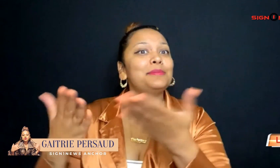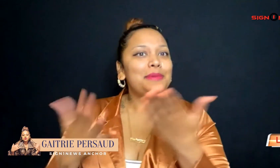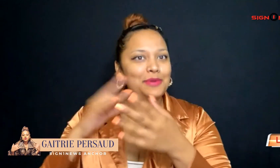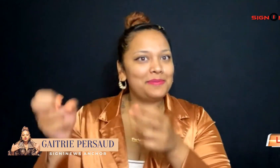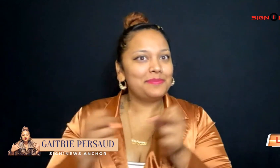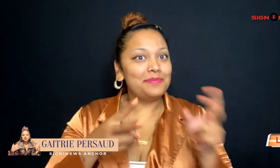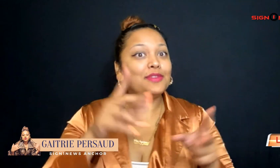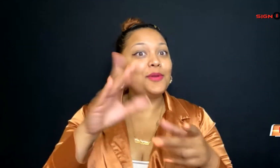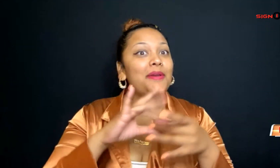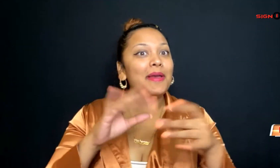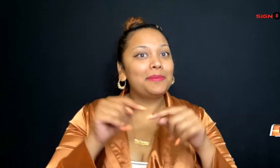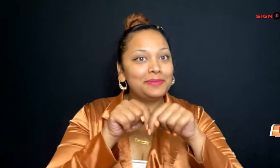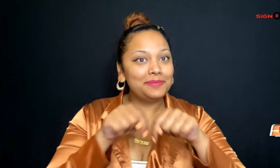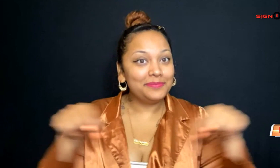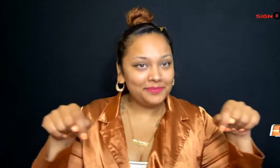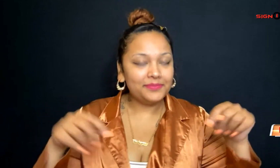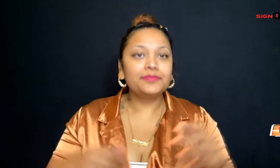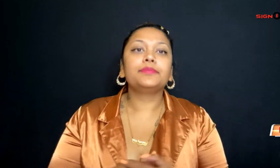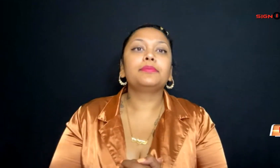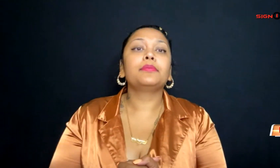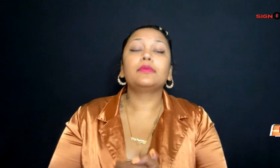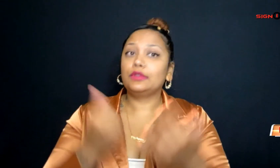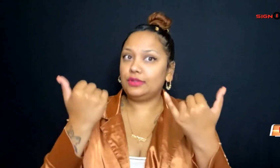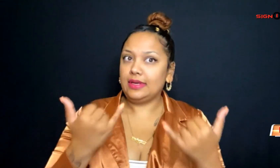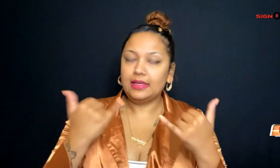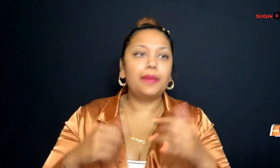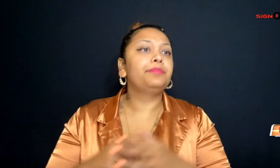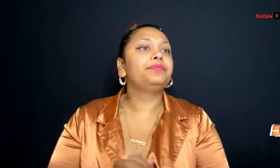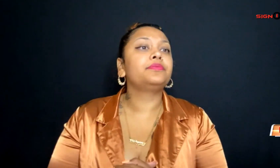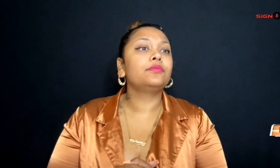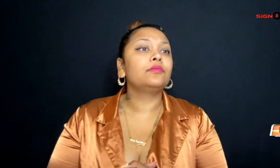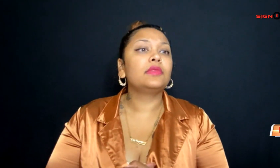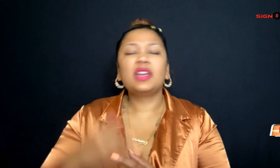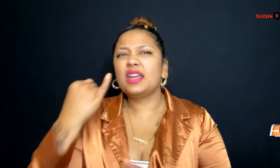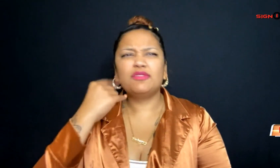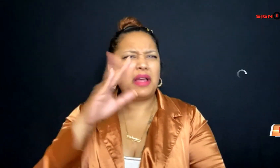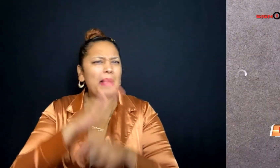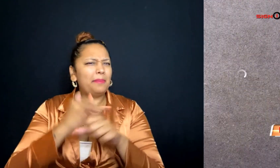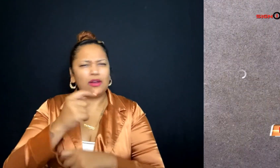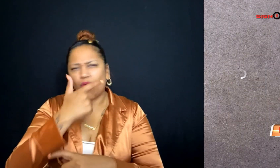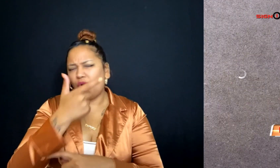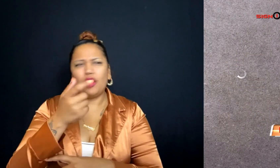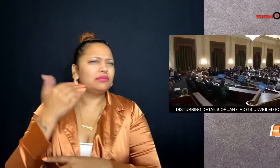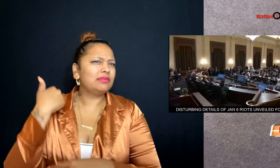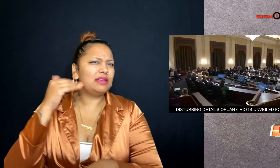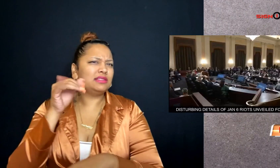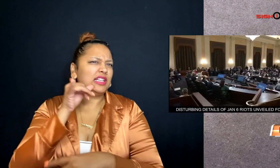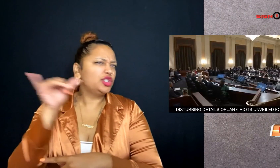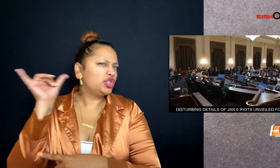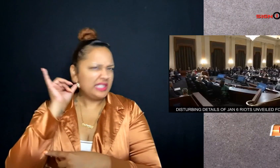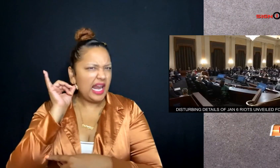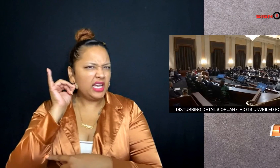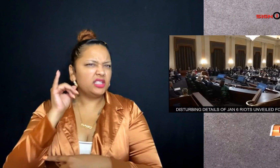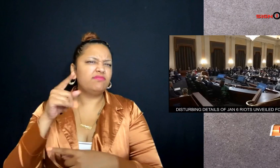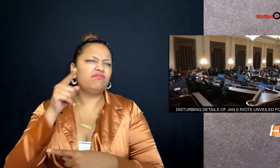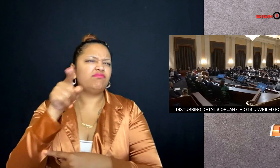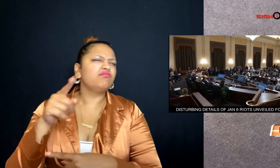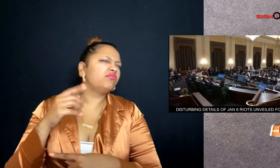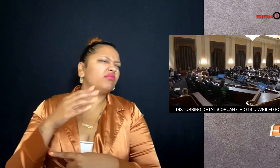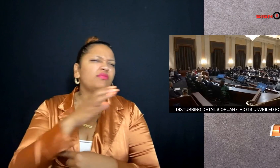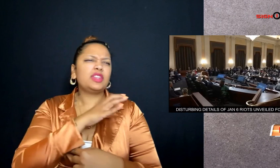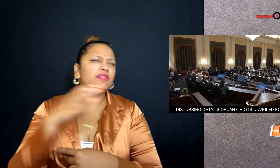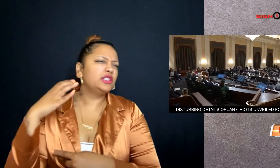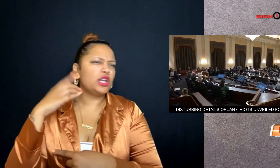we may add it at the bottom of the screen if you could not stay up to watch the congressional